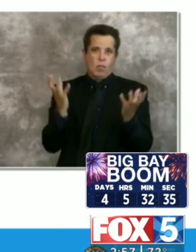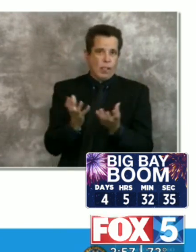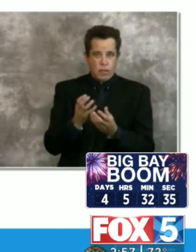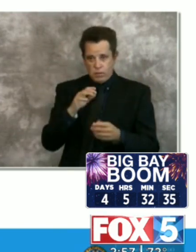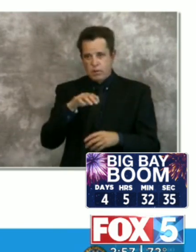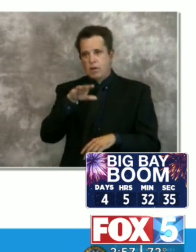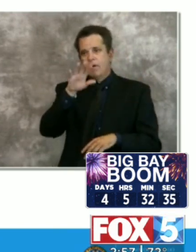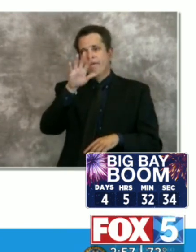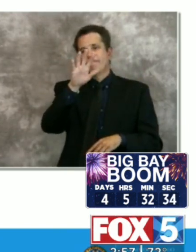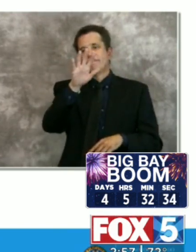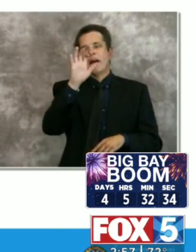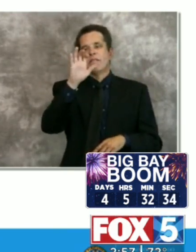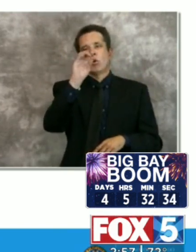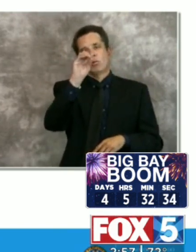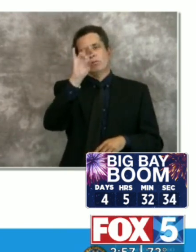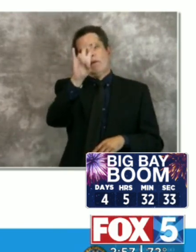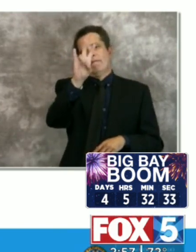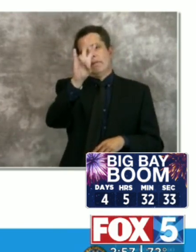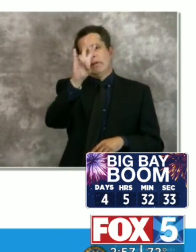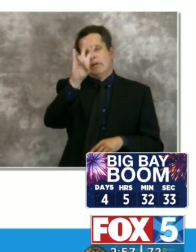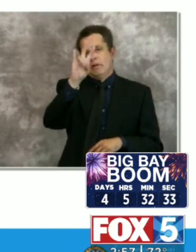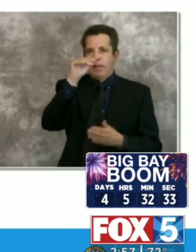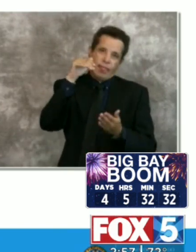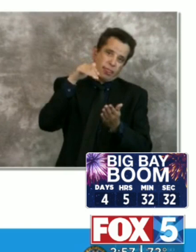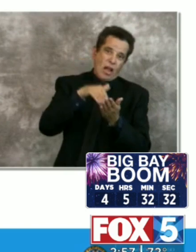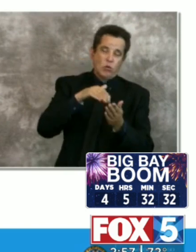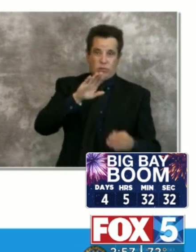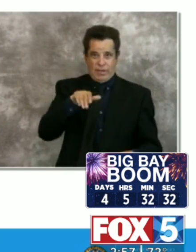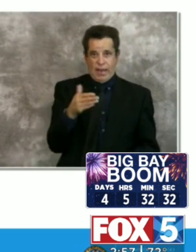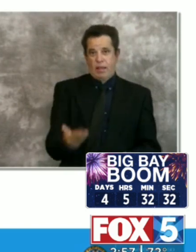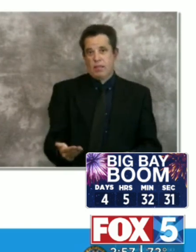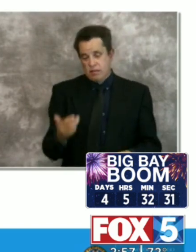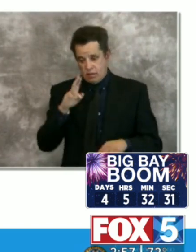GLOBALLY THERE ALMOST 10.4